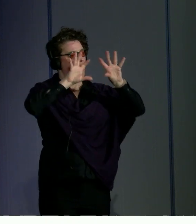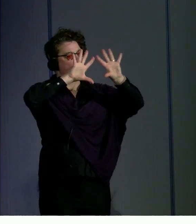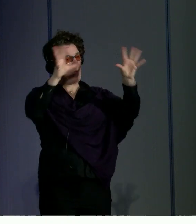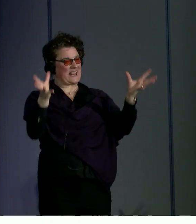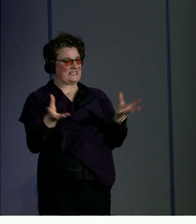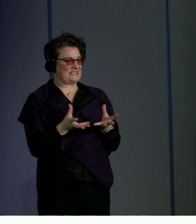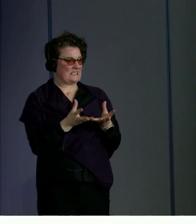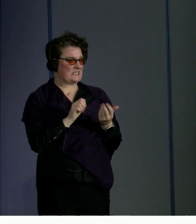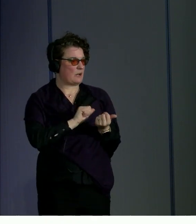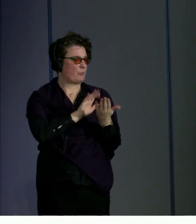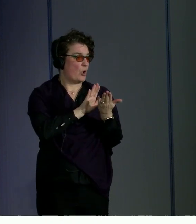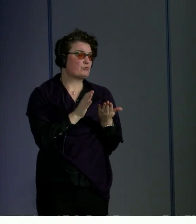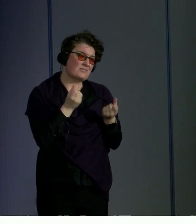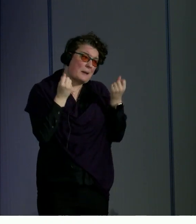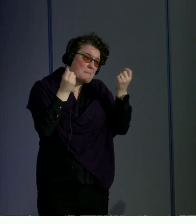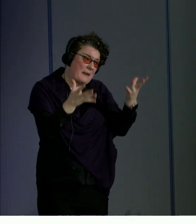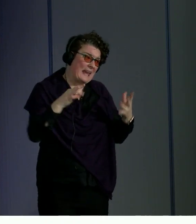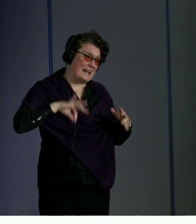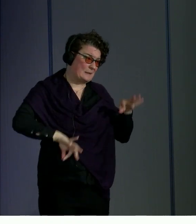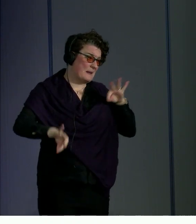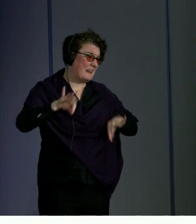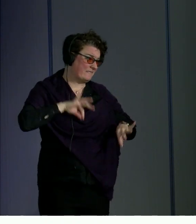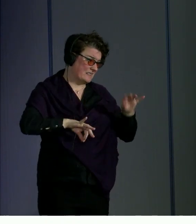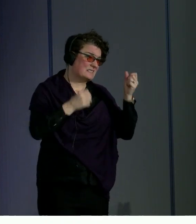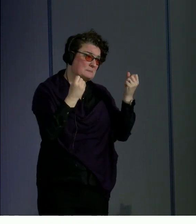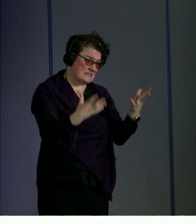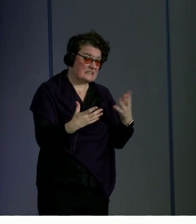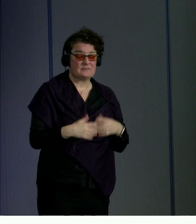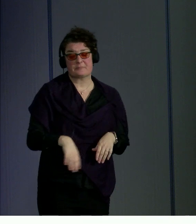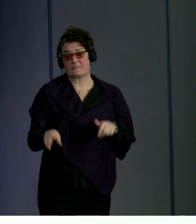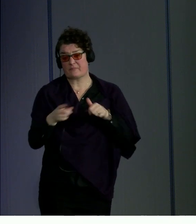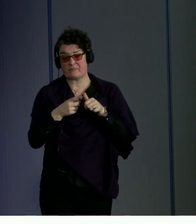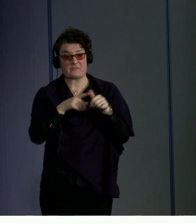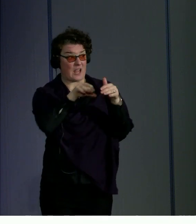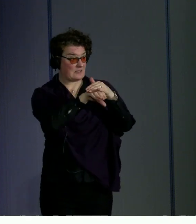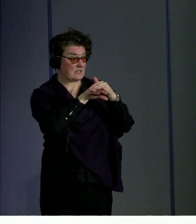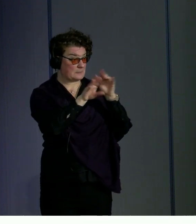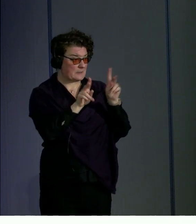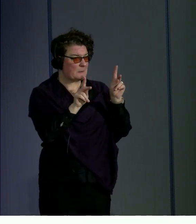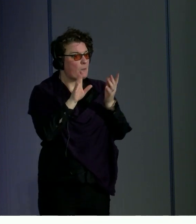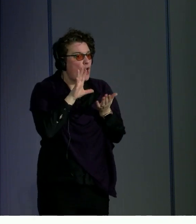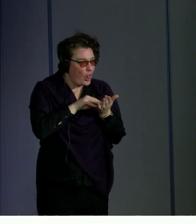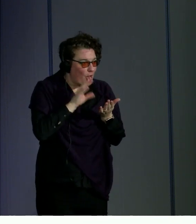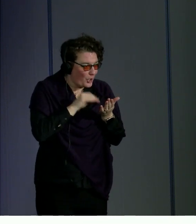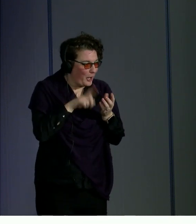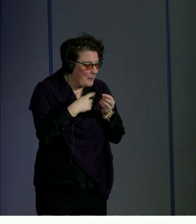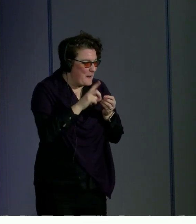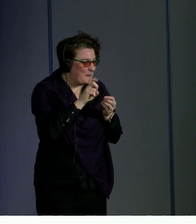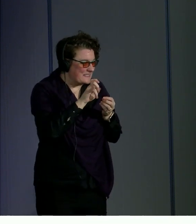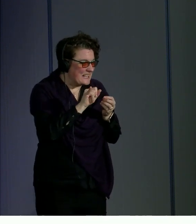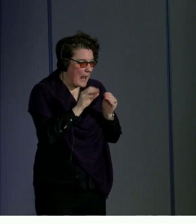For one thing, accessibility people learn about DEI beyond accessibility. And they, in turn,